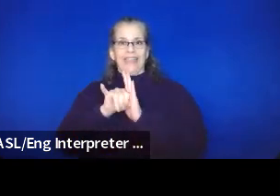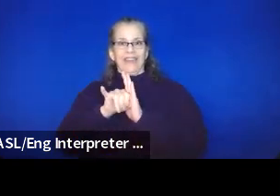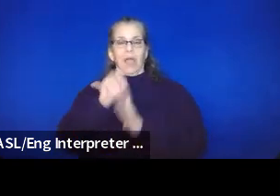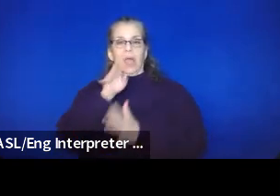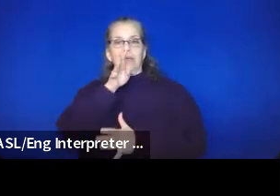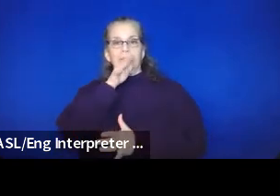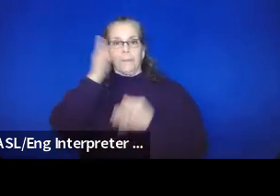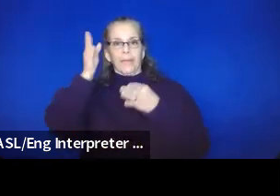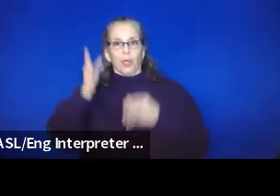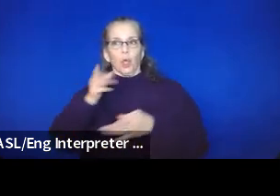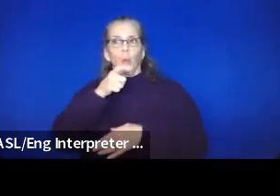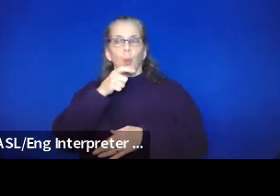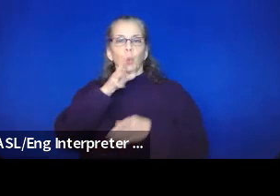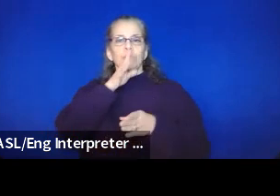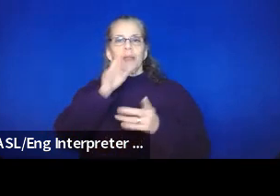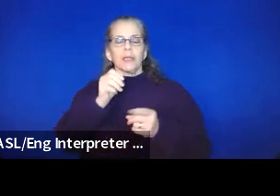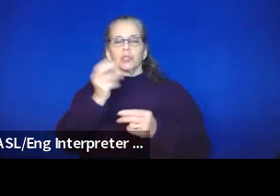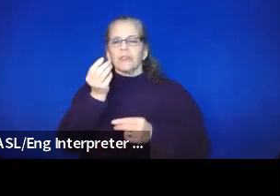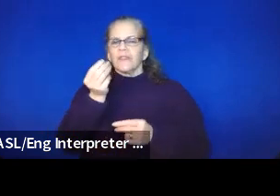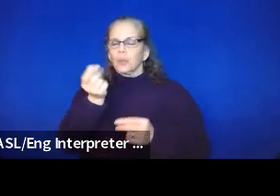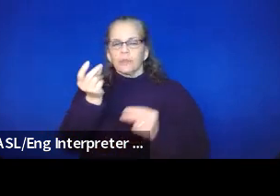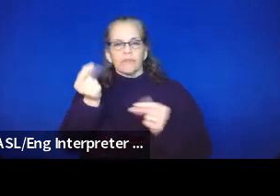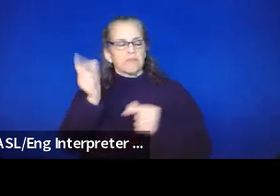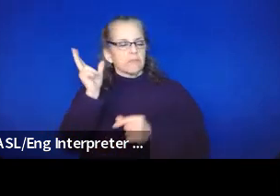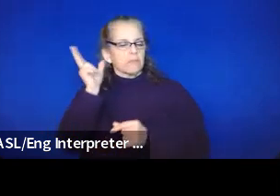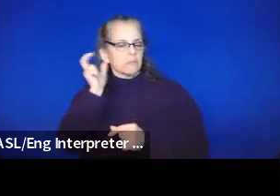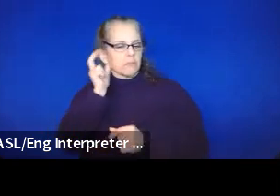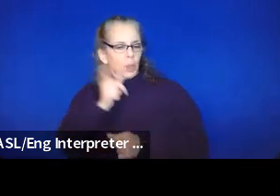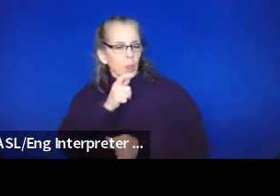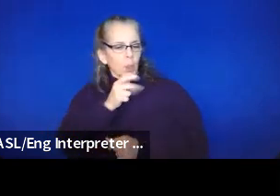just a few seconds of listening to the voice. You can tell how much money a person makes